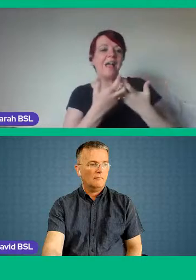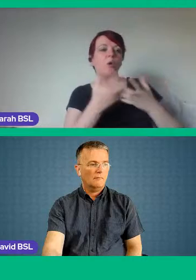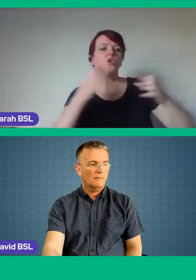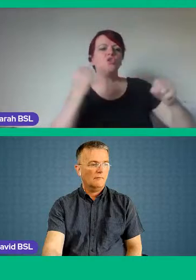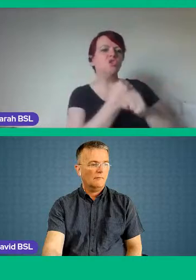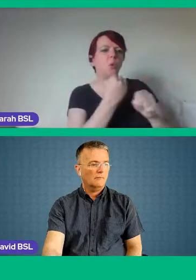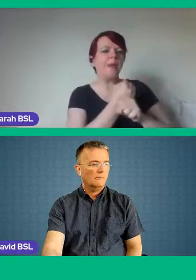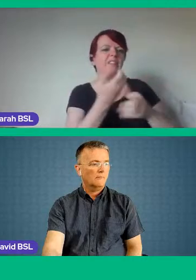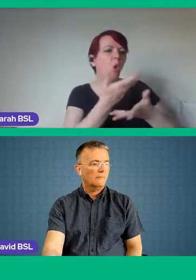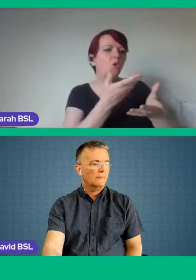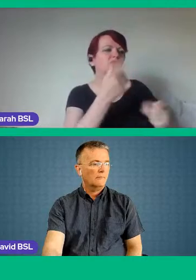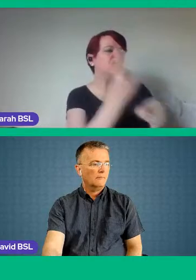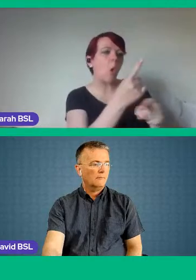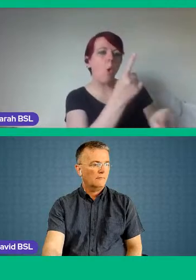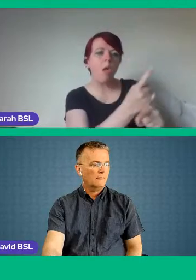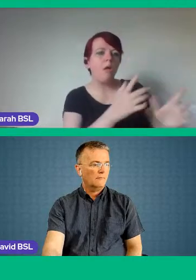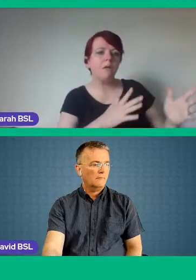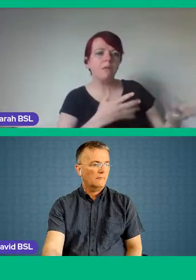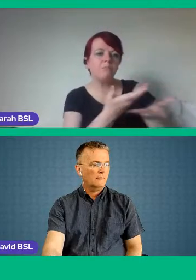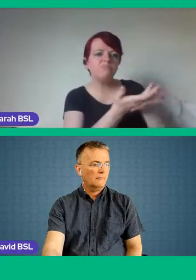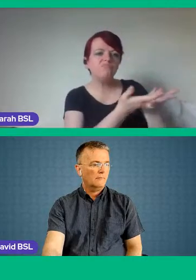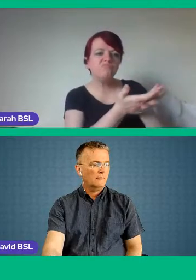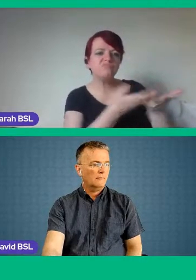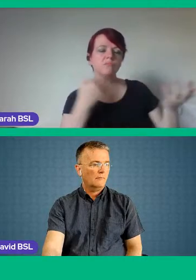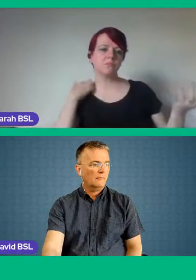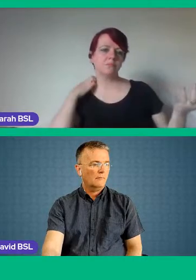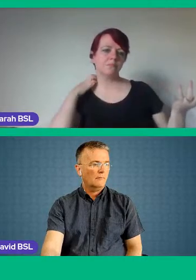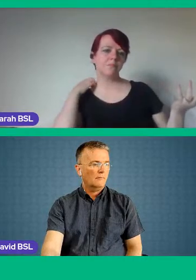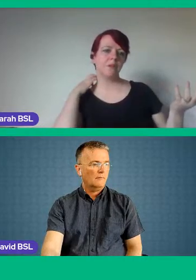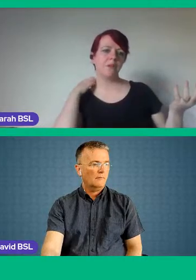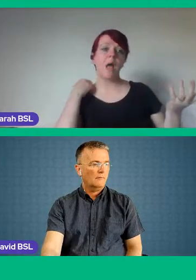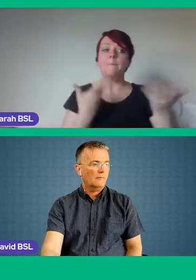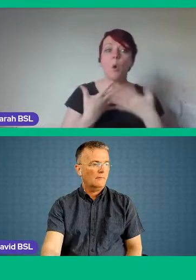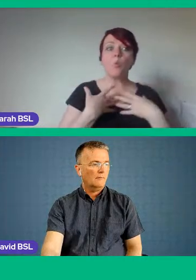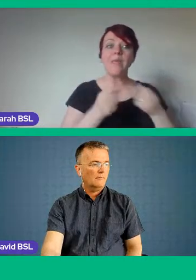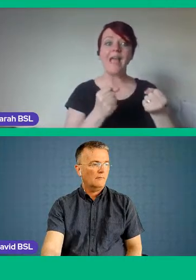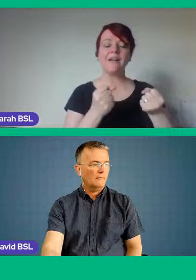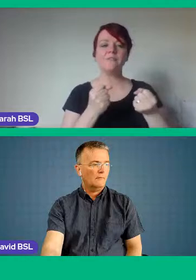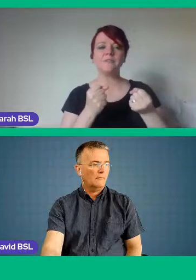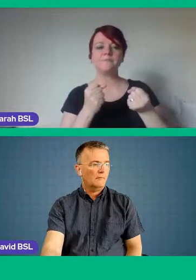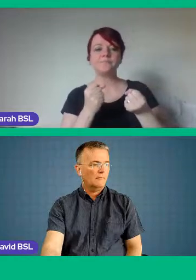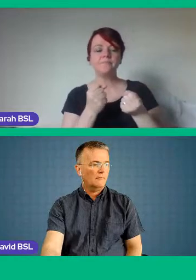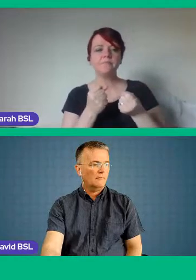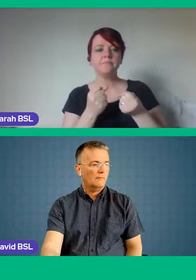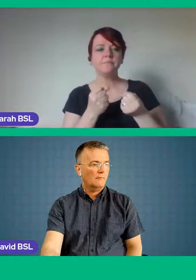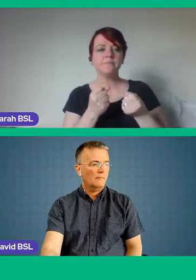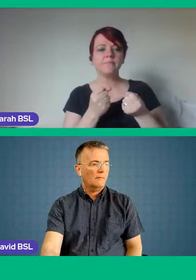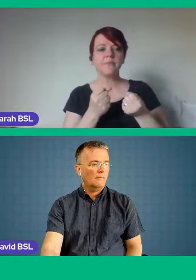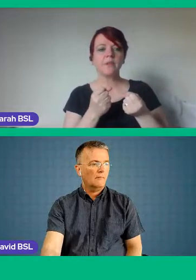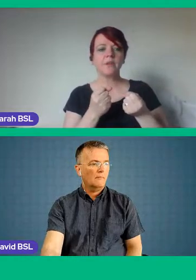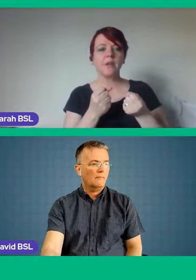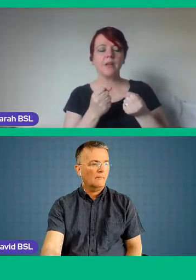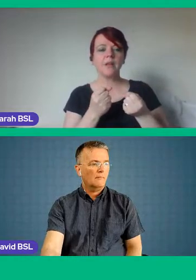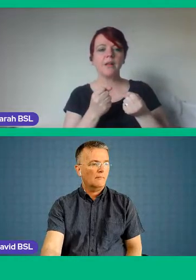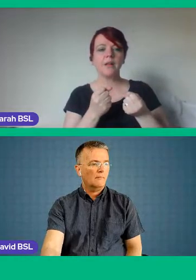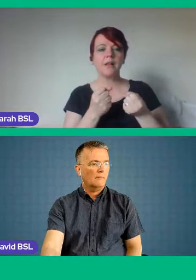been a useful exercise to try. We have a check-in, which I really appreciated . Emile who is in our